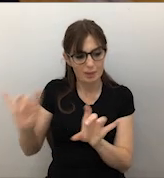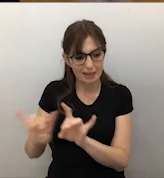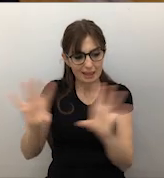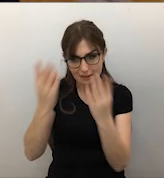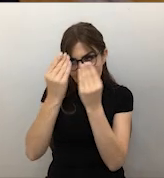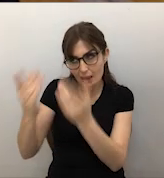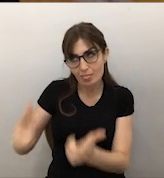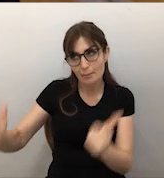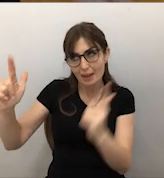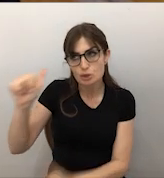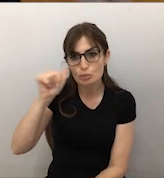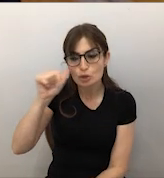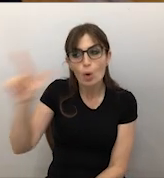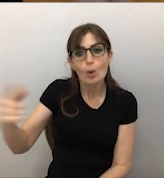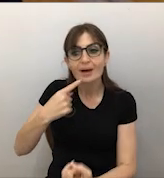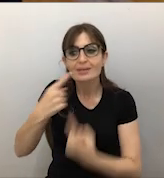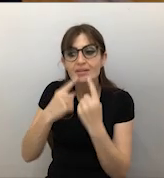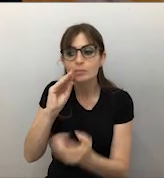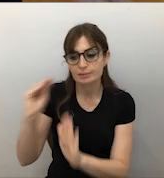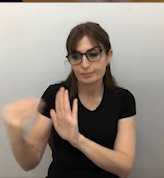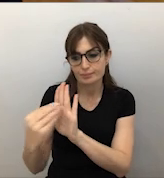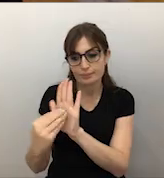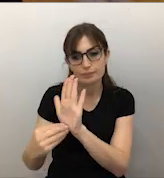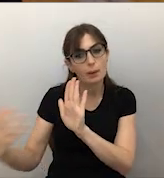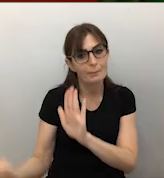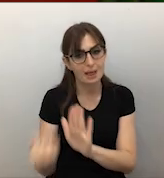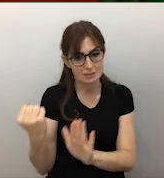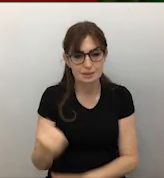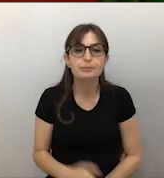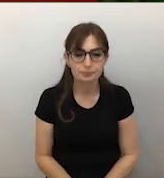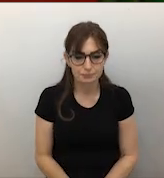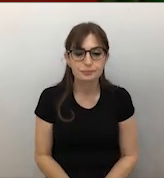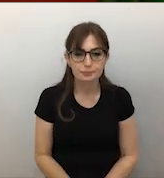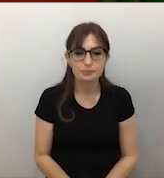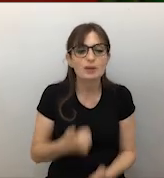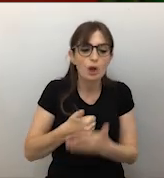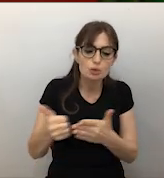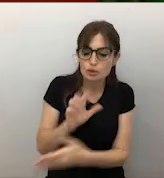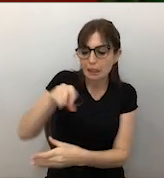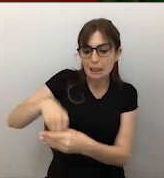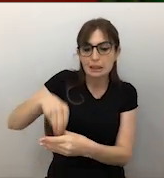to the management team the information that they require. Typically, internal management accounts contain a